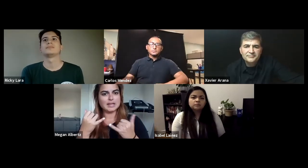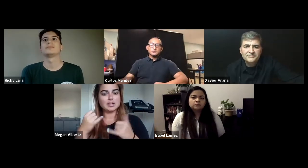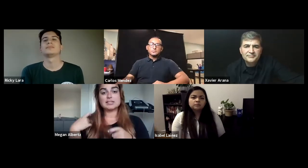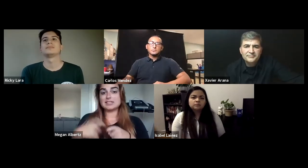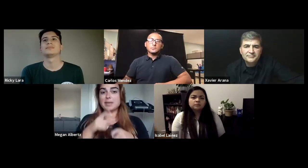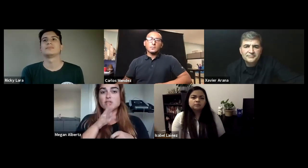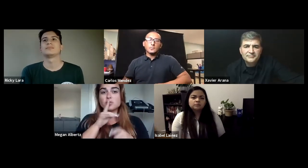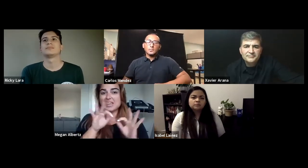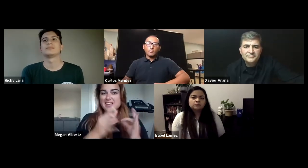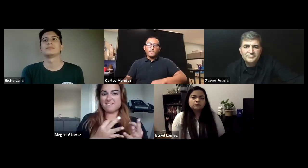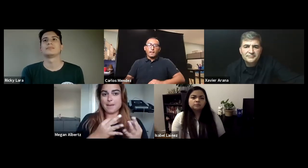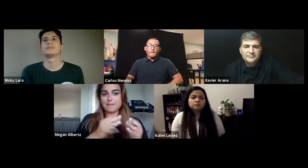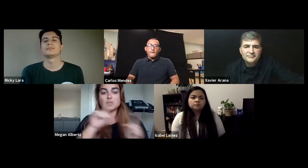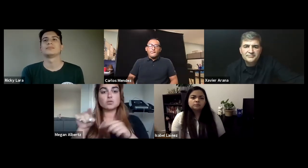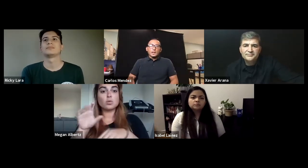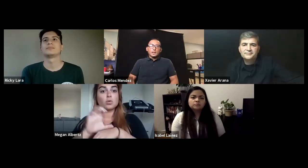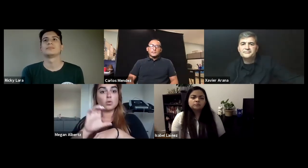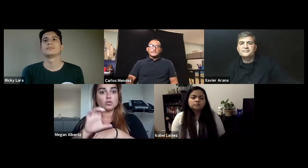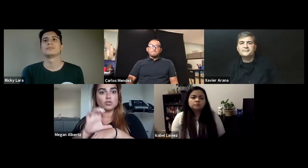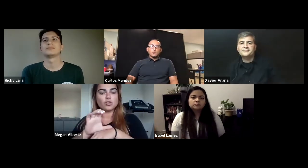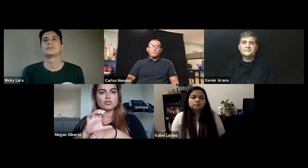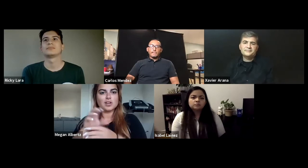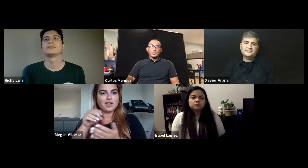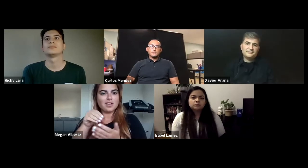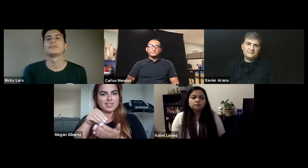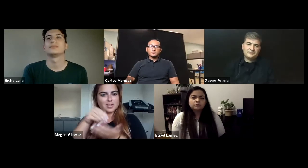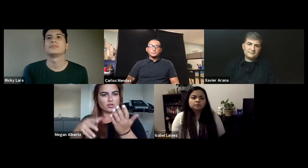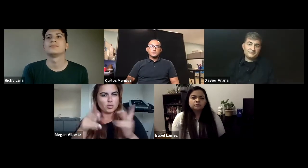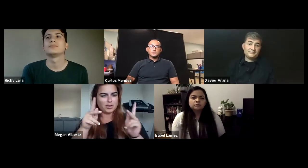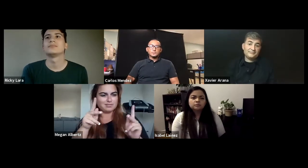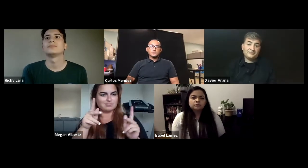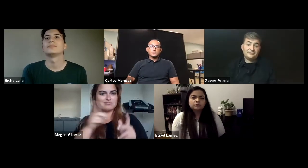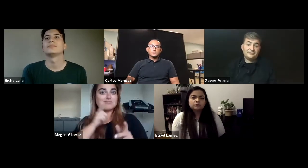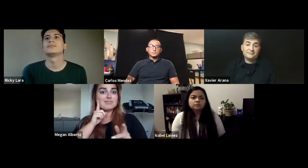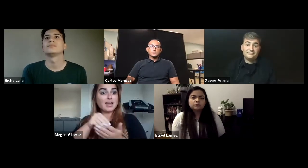My students currently may speak Spanish at home,